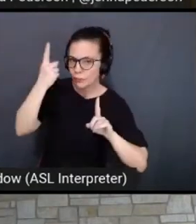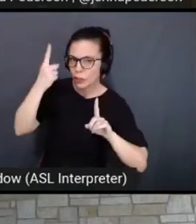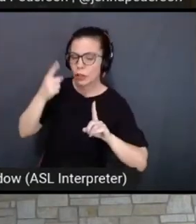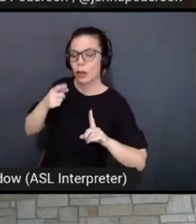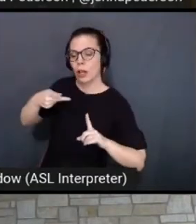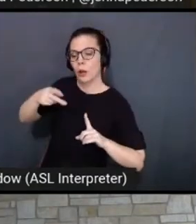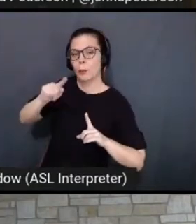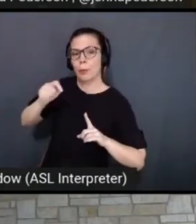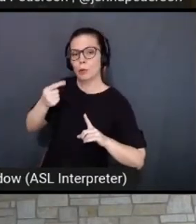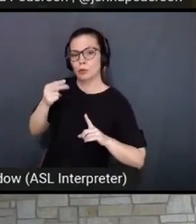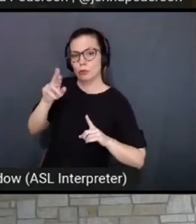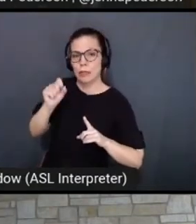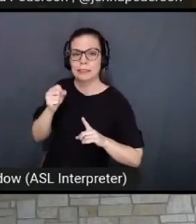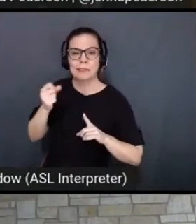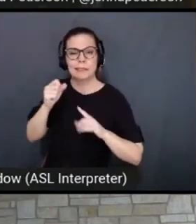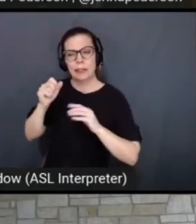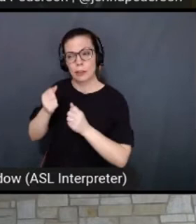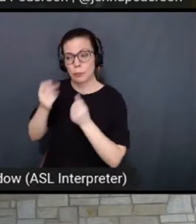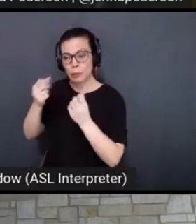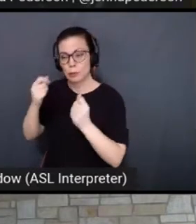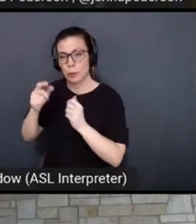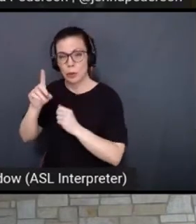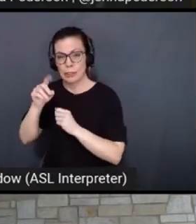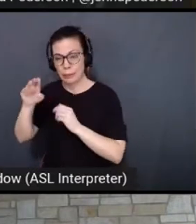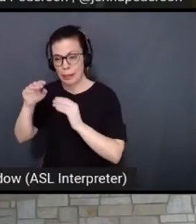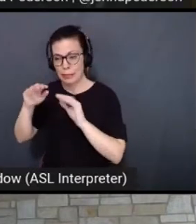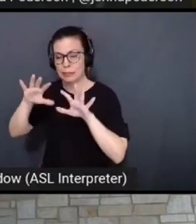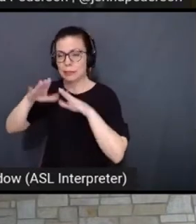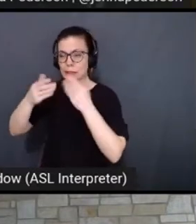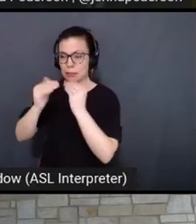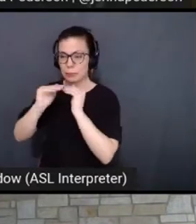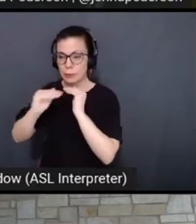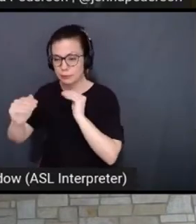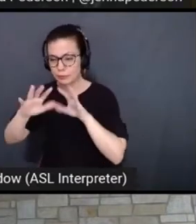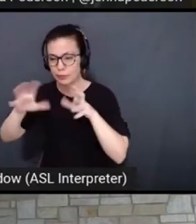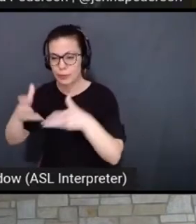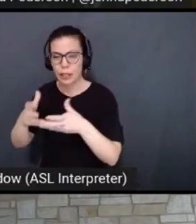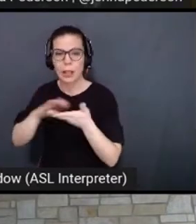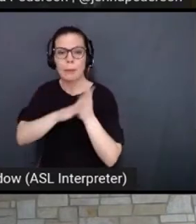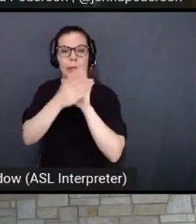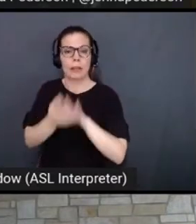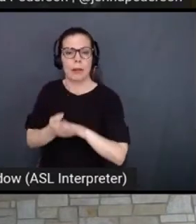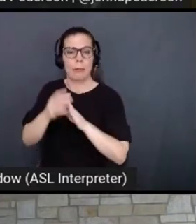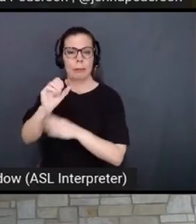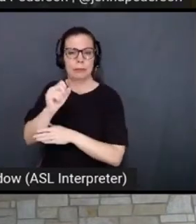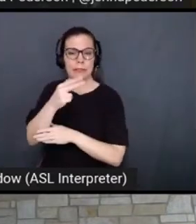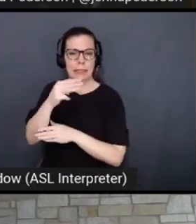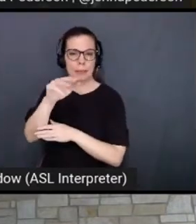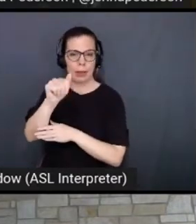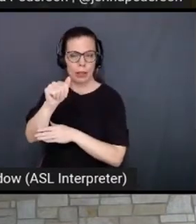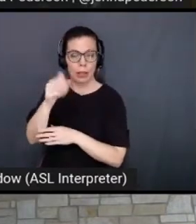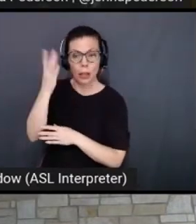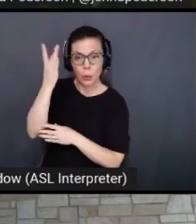it actually flattens those multiple databases into schemas. And the reason is because in Postgres,